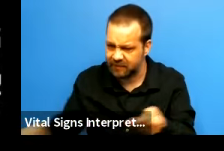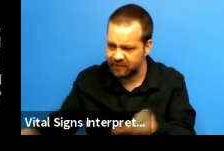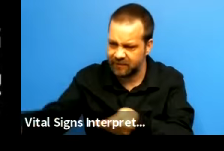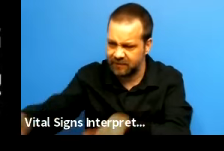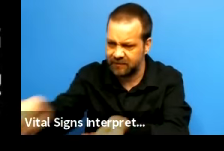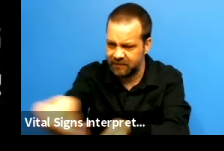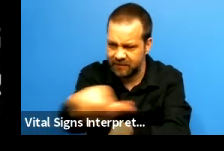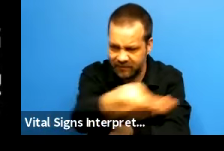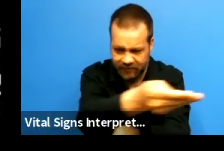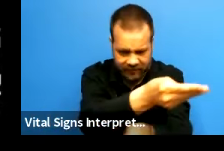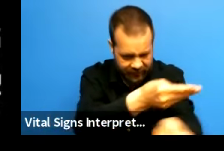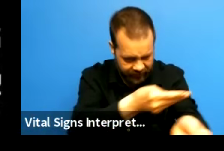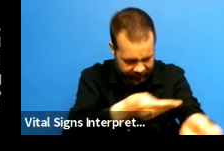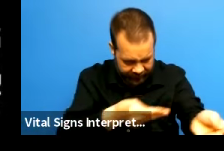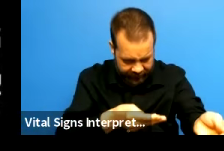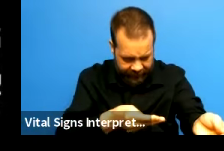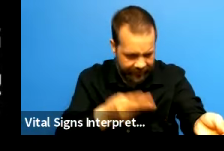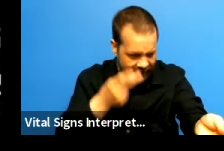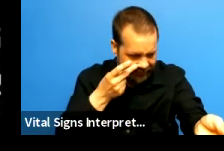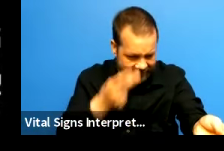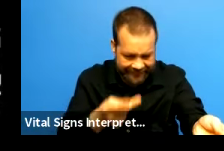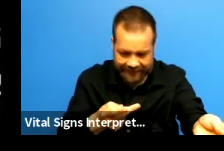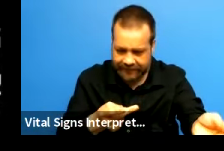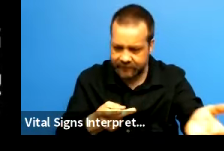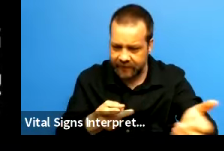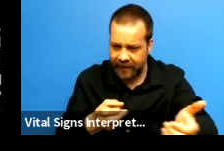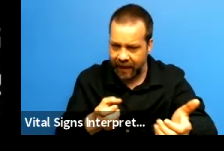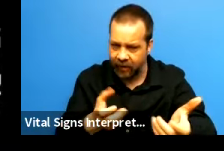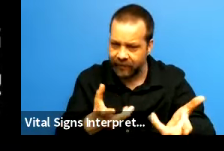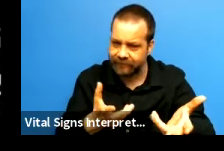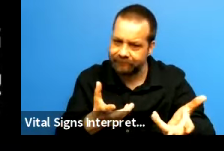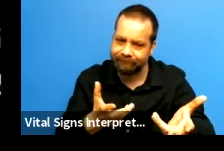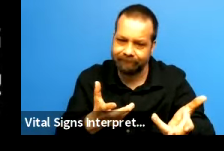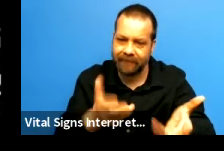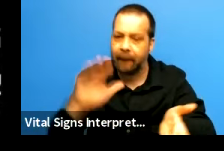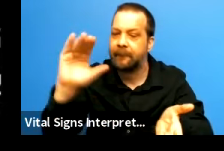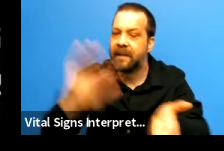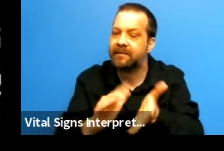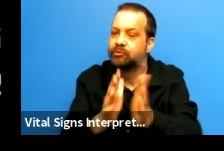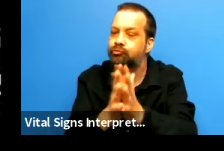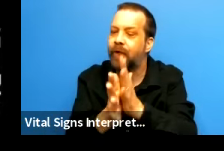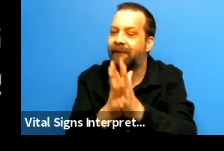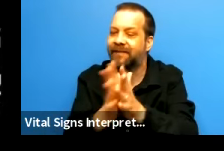As somebody who drives a power wheelchair I'm always thinking about the traffic patterns at work